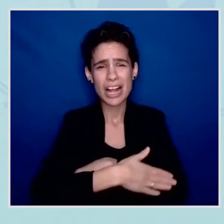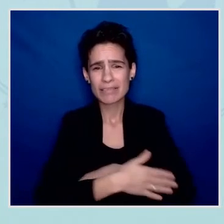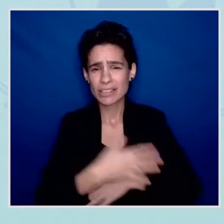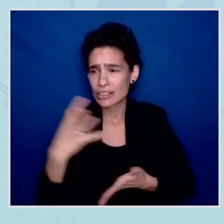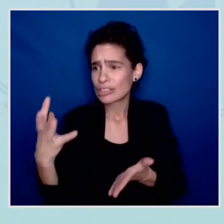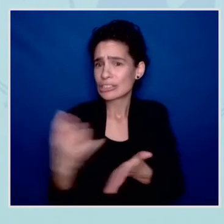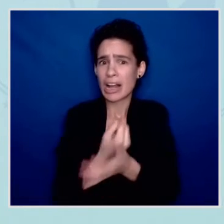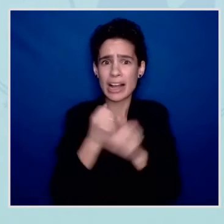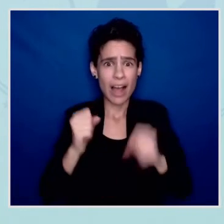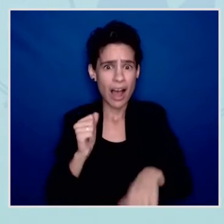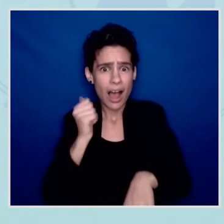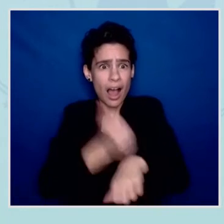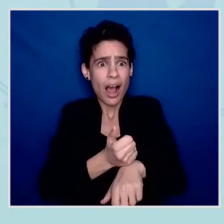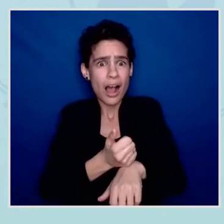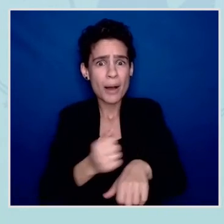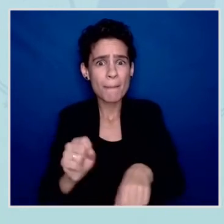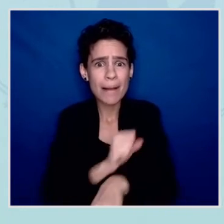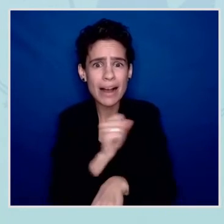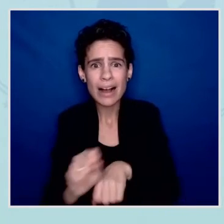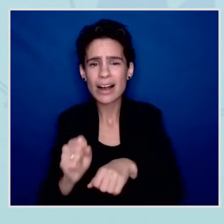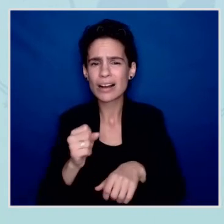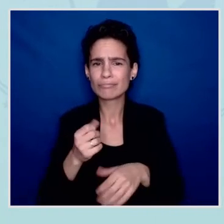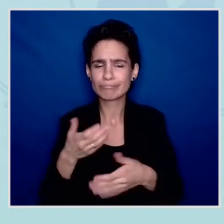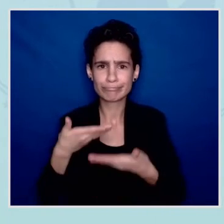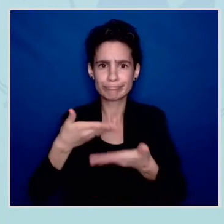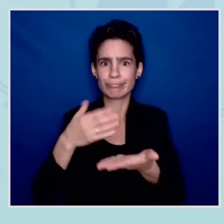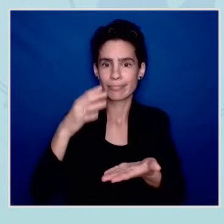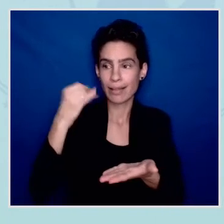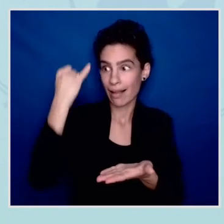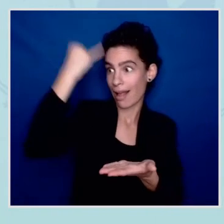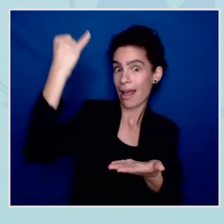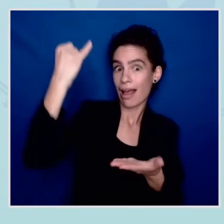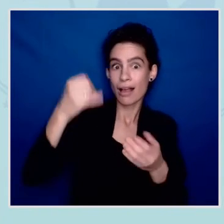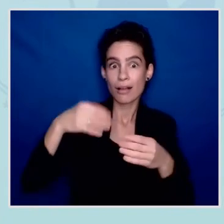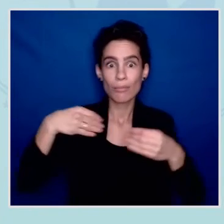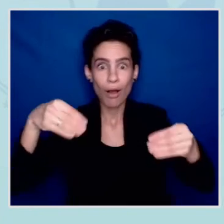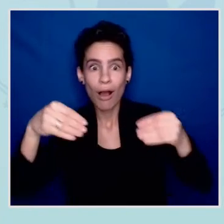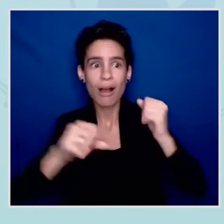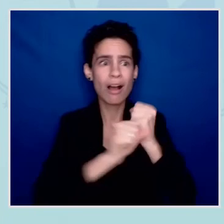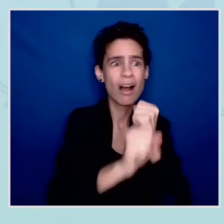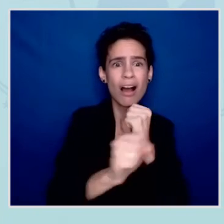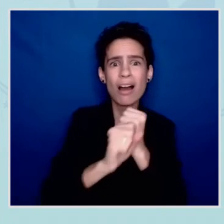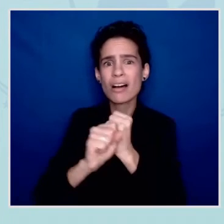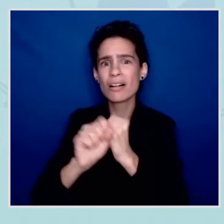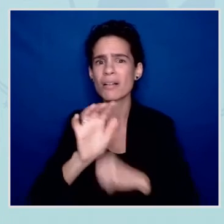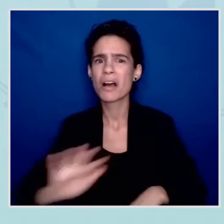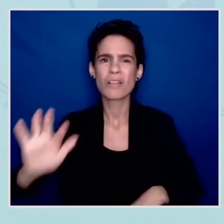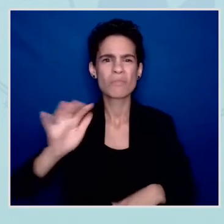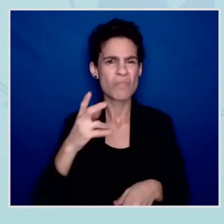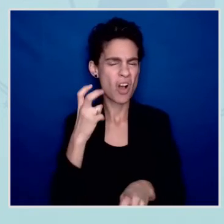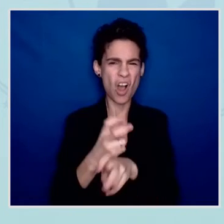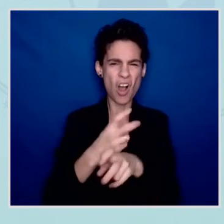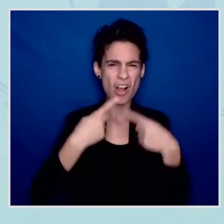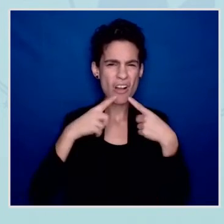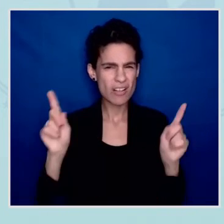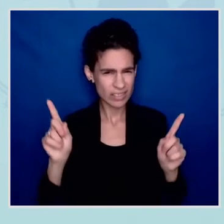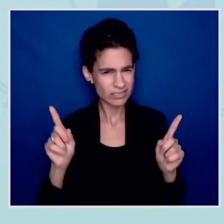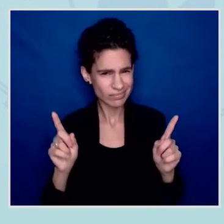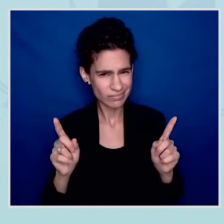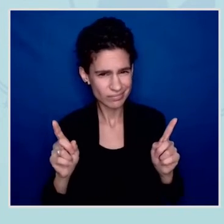COMMERCE DEPARTMENT SITS TODAY.